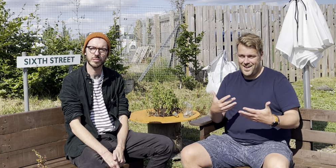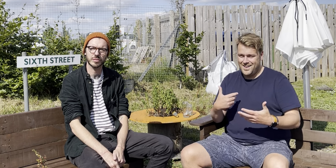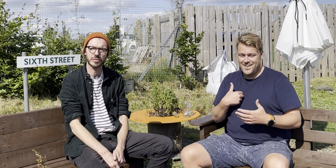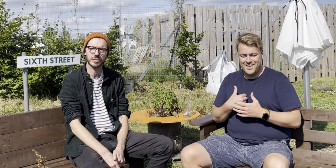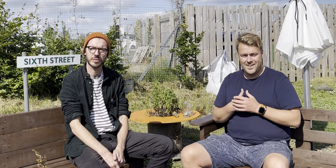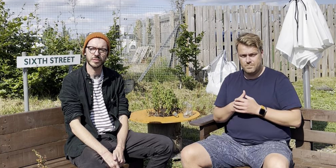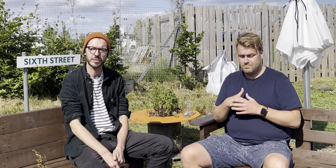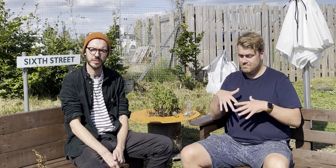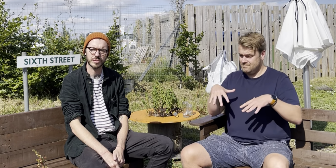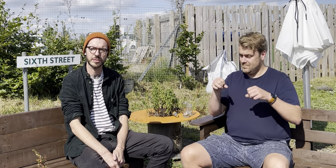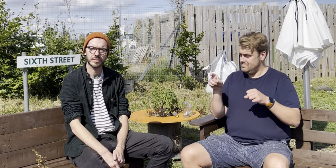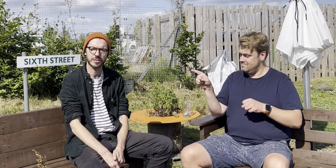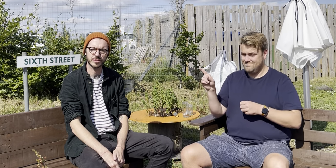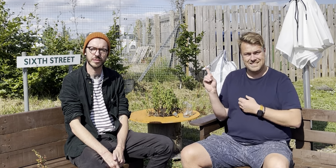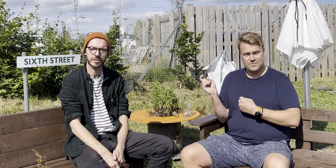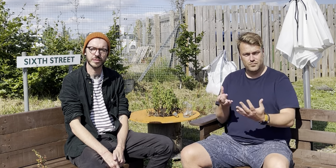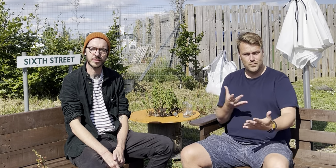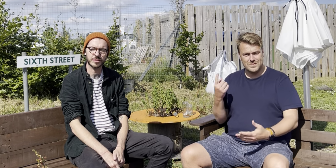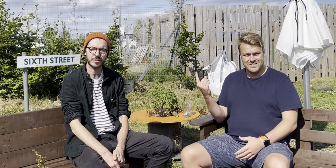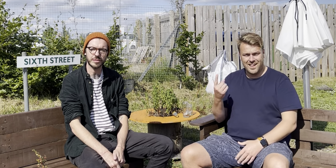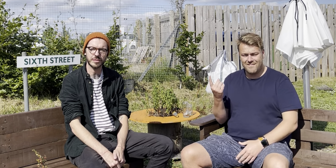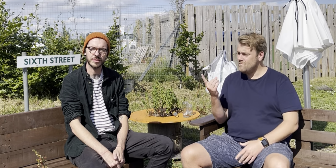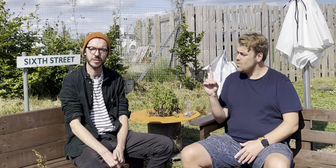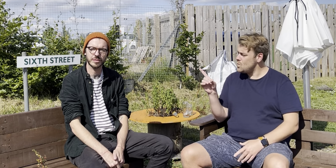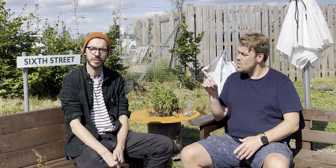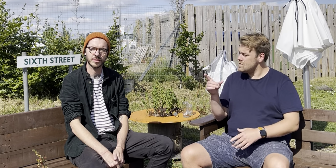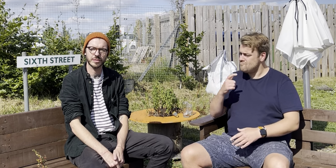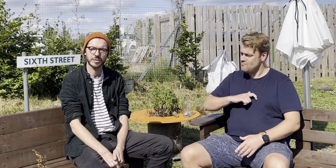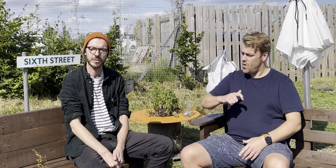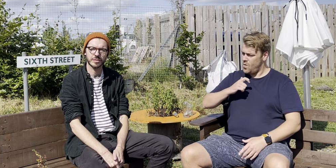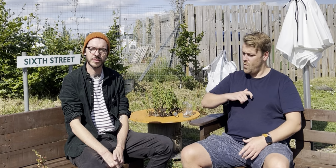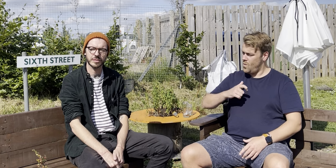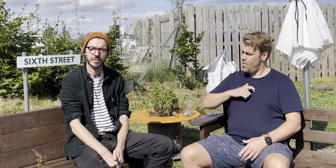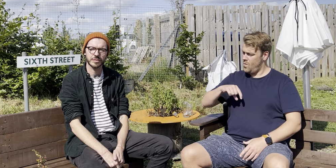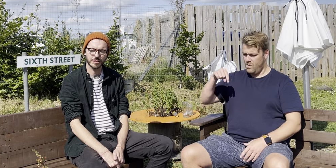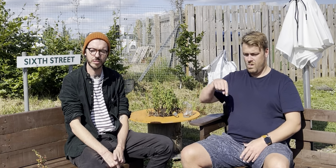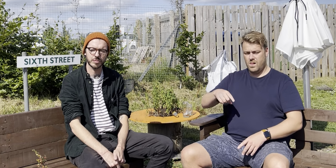you introducing yourself and just telling us what it is you're doing as part of a two-week residency